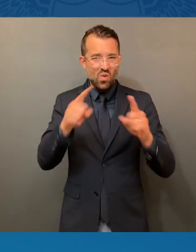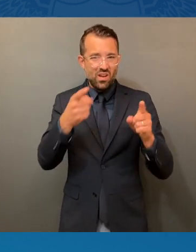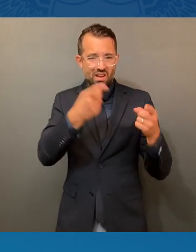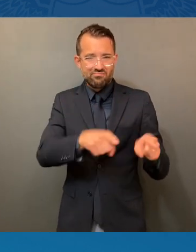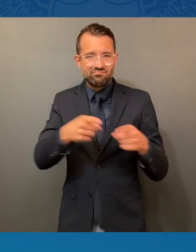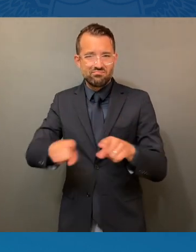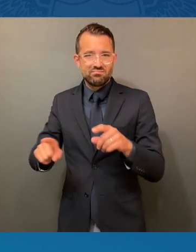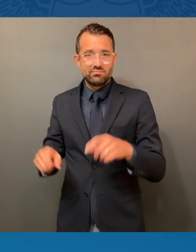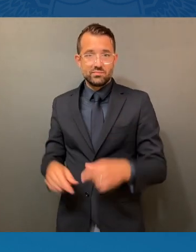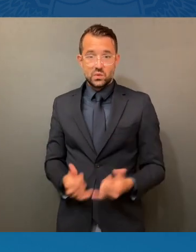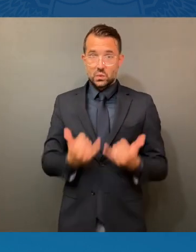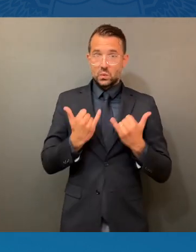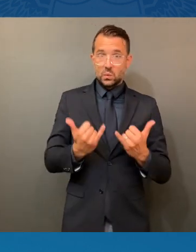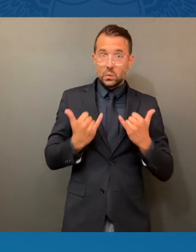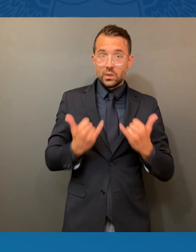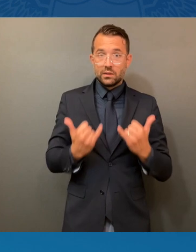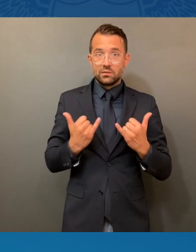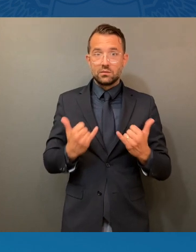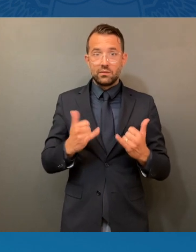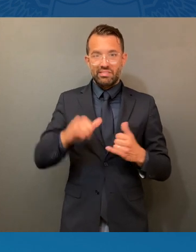And that work we celebrate on this occasion,